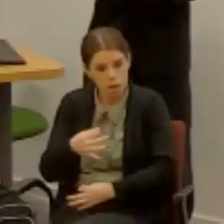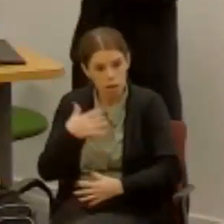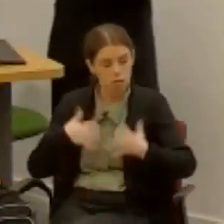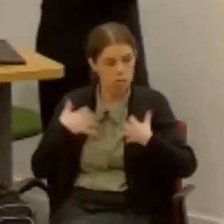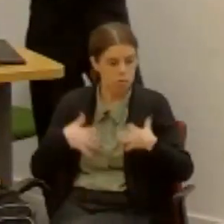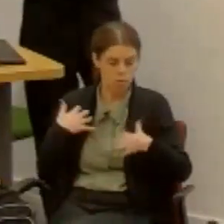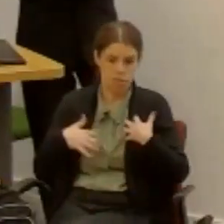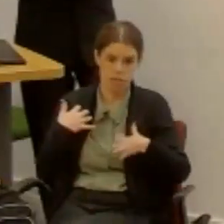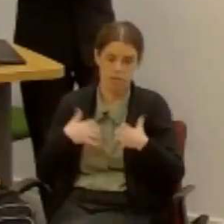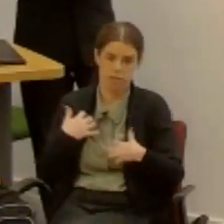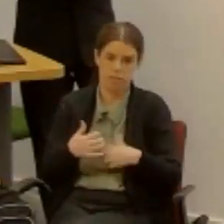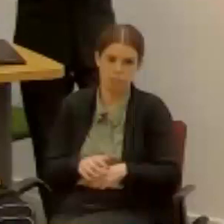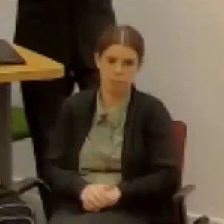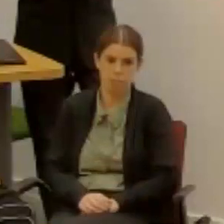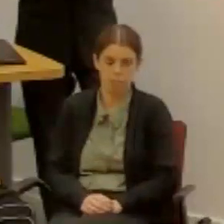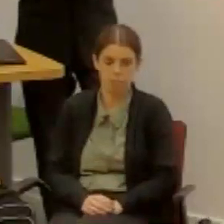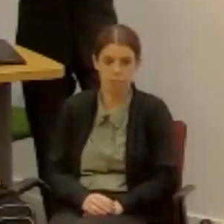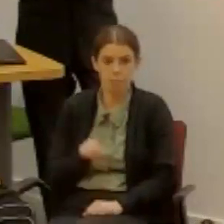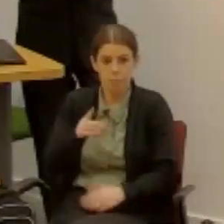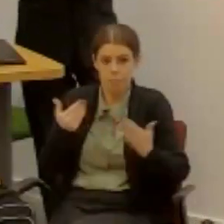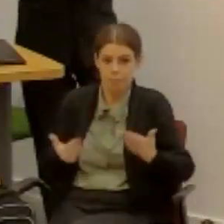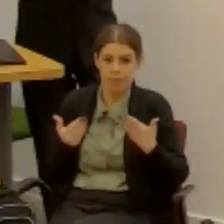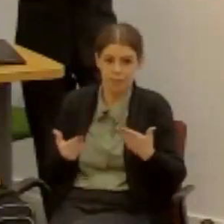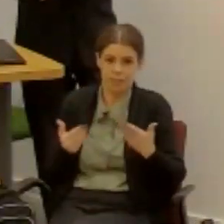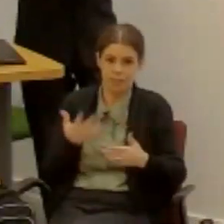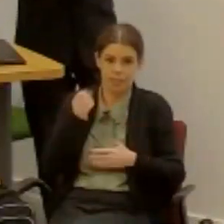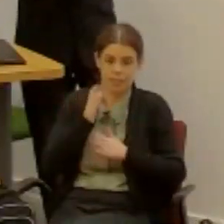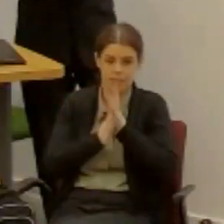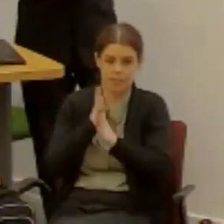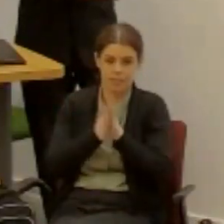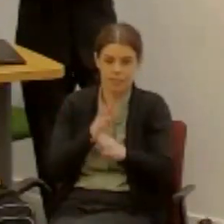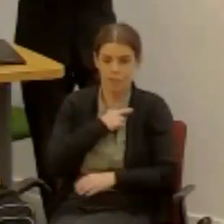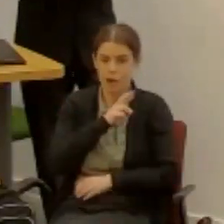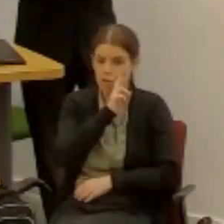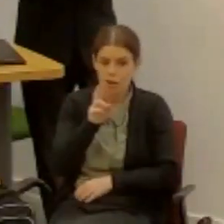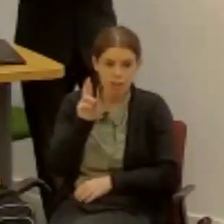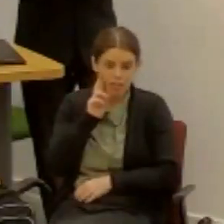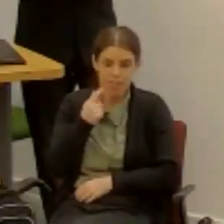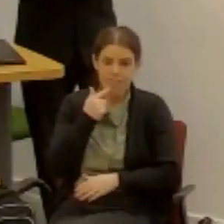So fortunately, today, we are signed by Rosie Beverage, who's doing a fantastic job as a